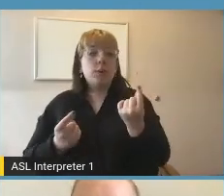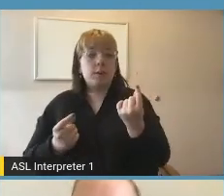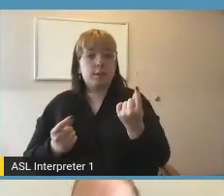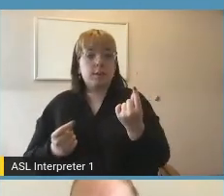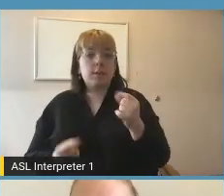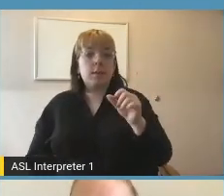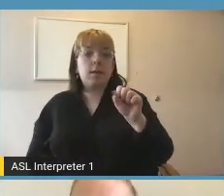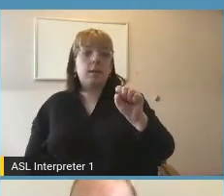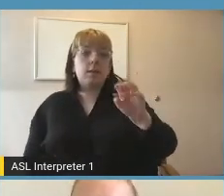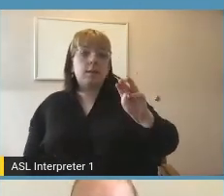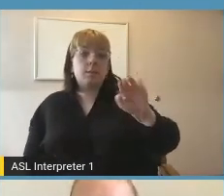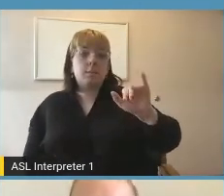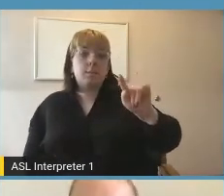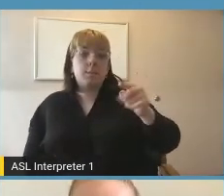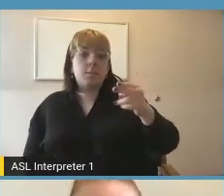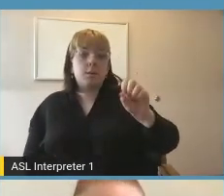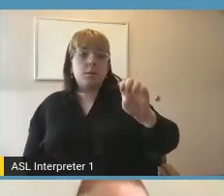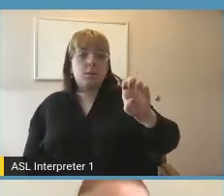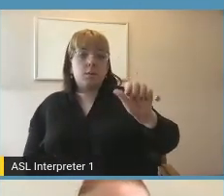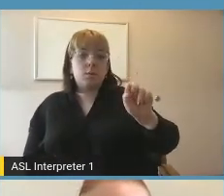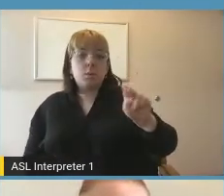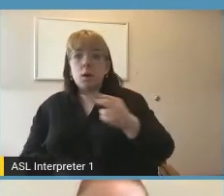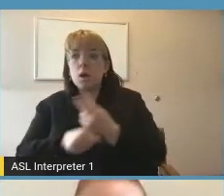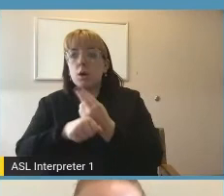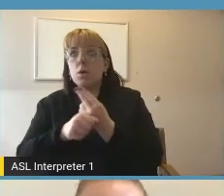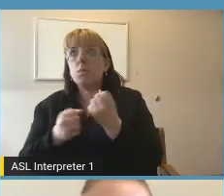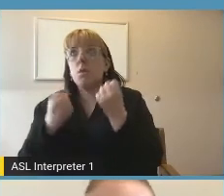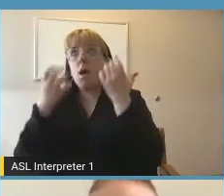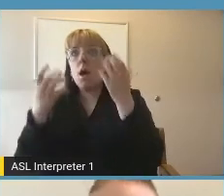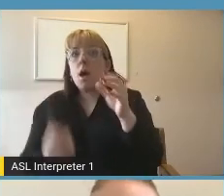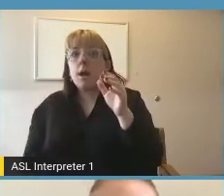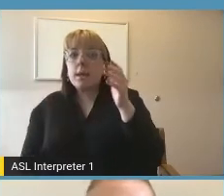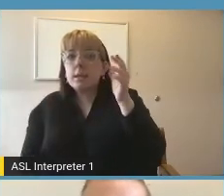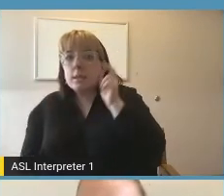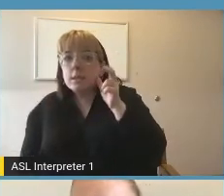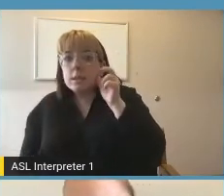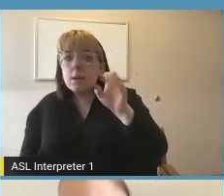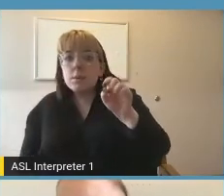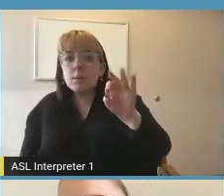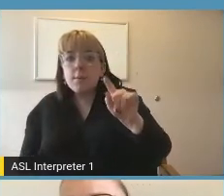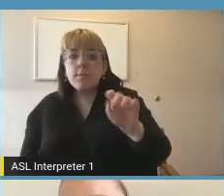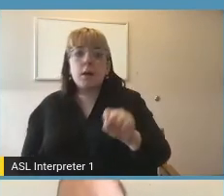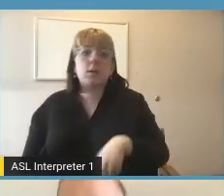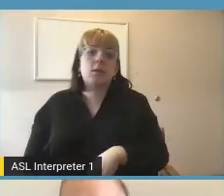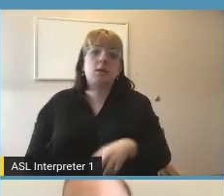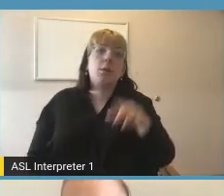for Main Street where I used tons of sound effects so water and birds and trees and I